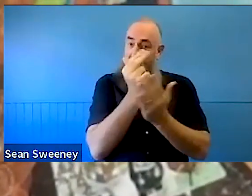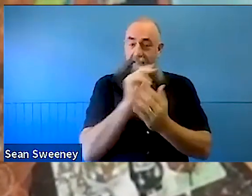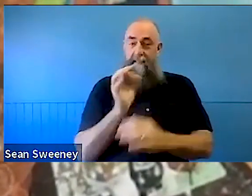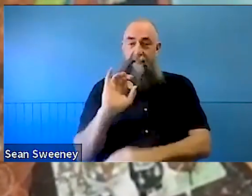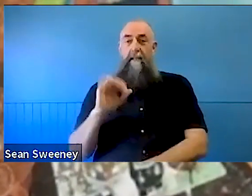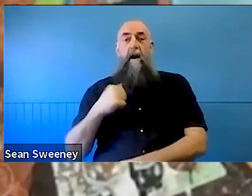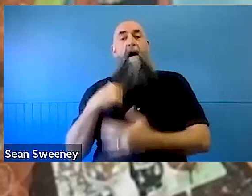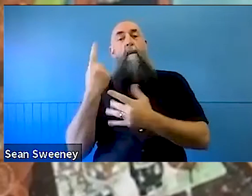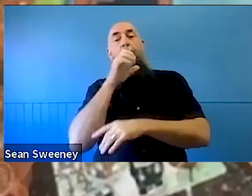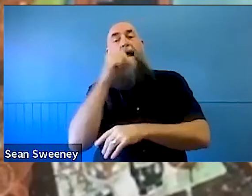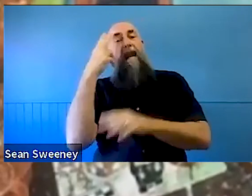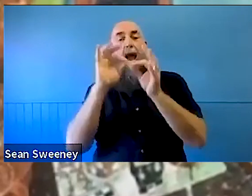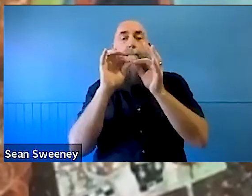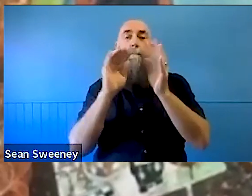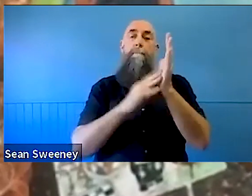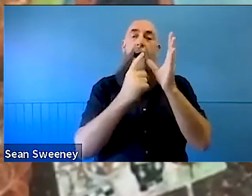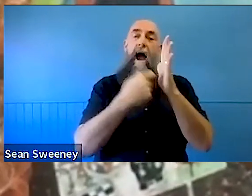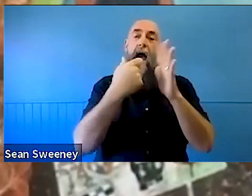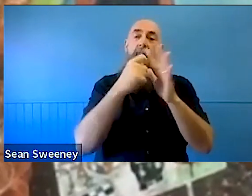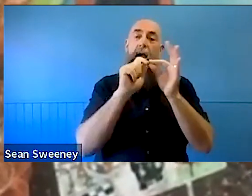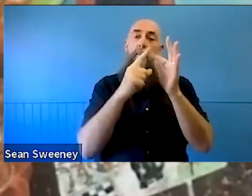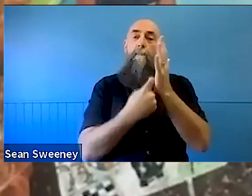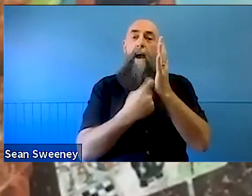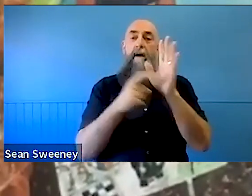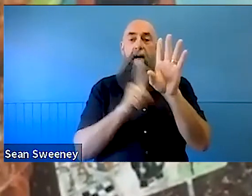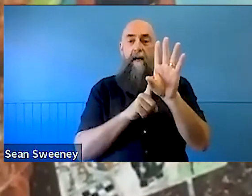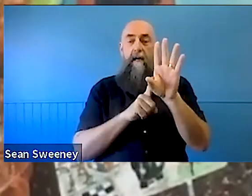Berryman. I have Chinese heritage.